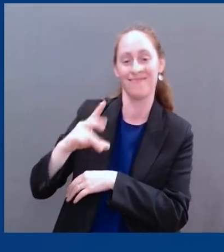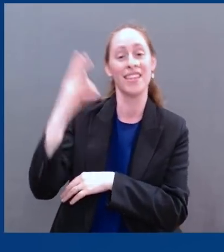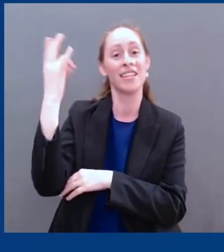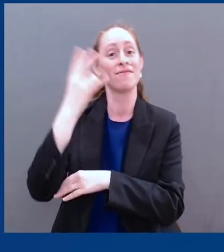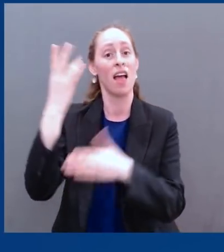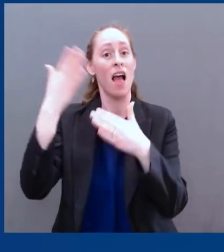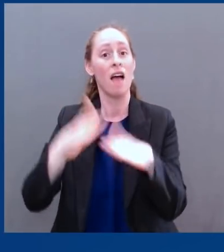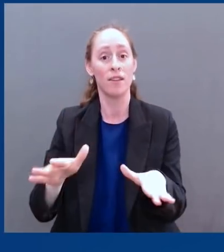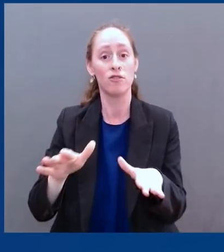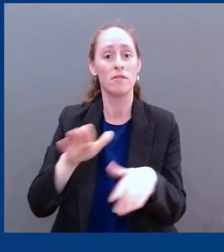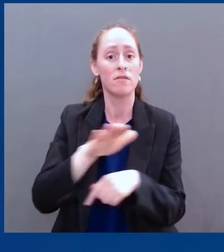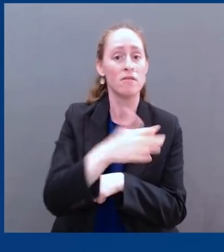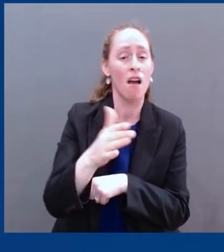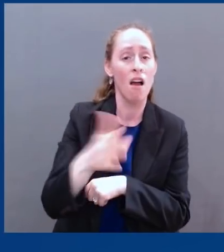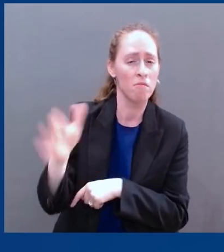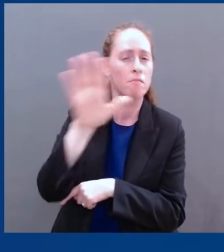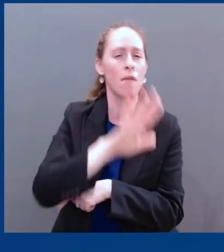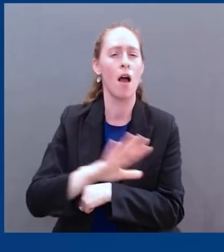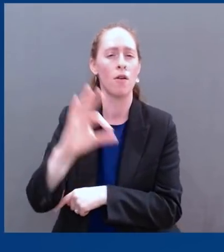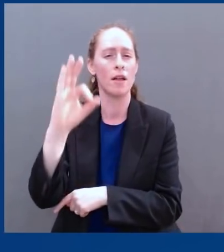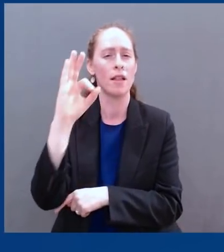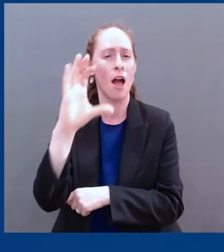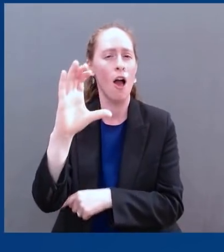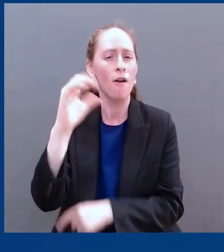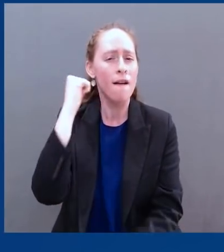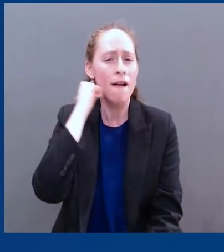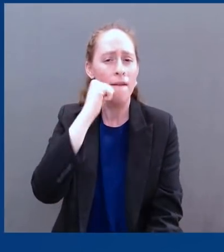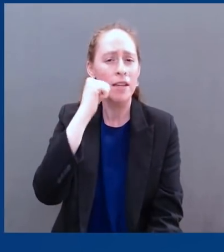which is a decrease of about 26 percent over the previous week.